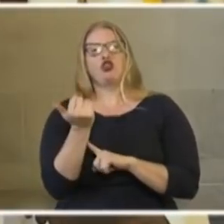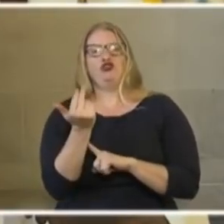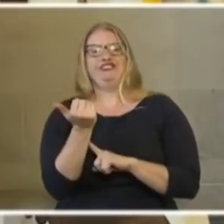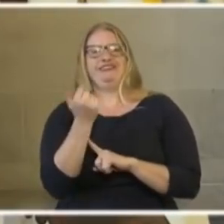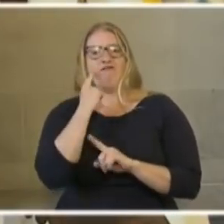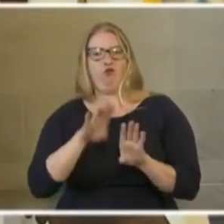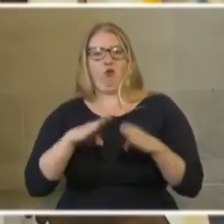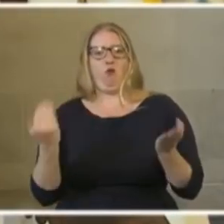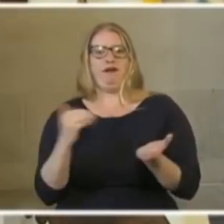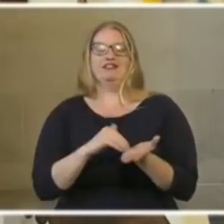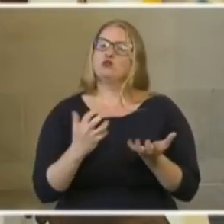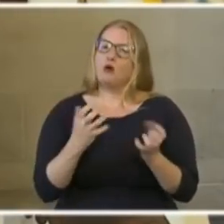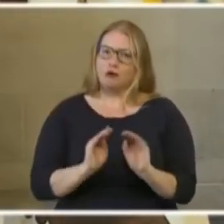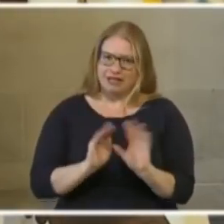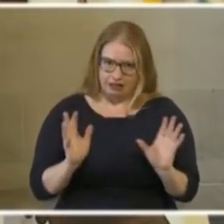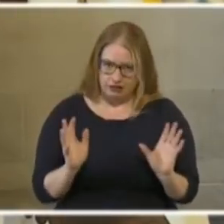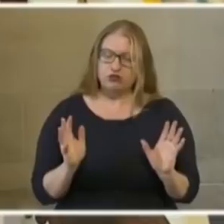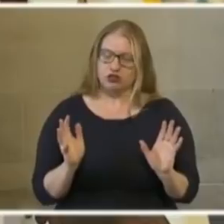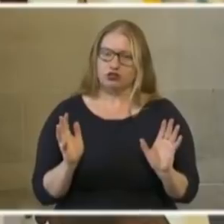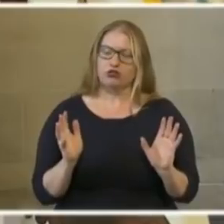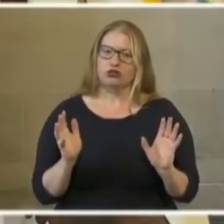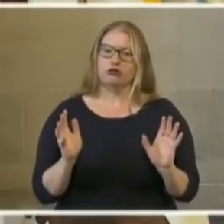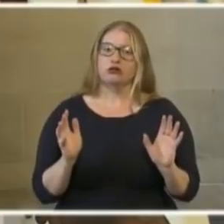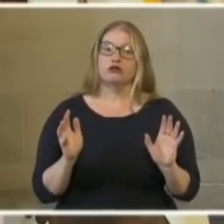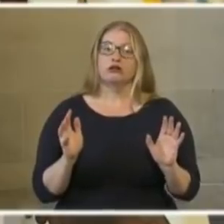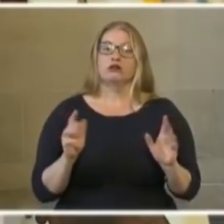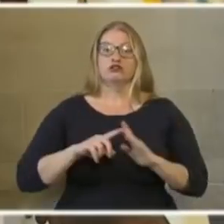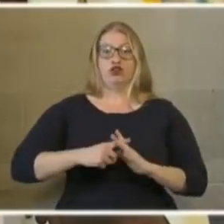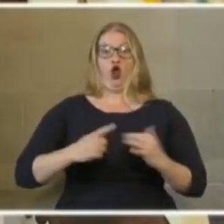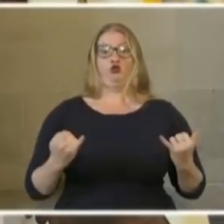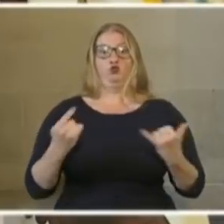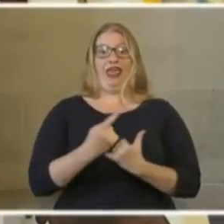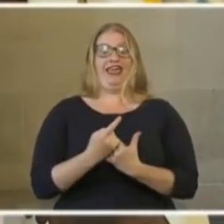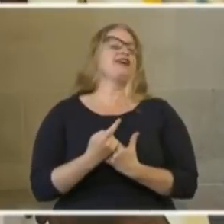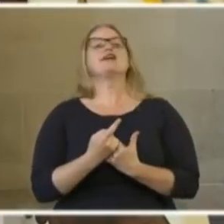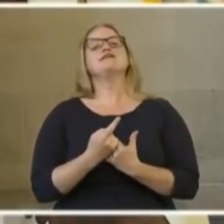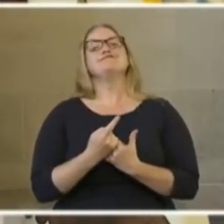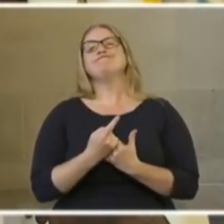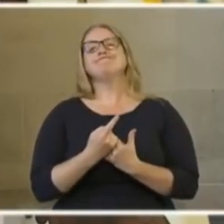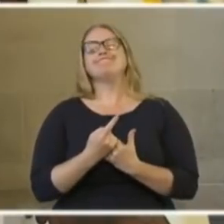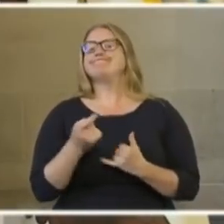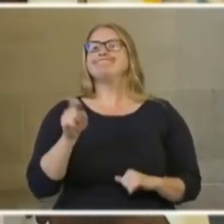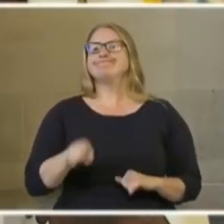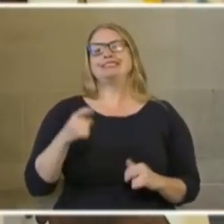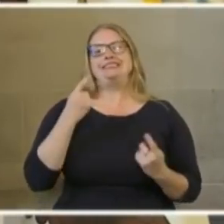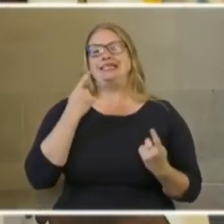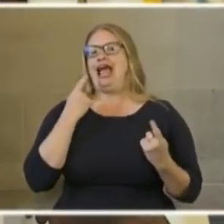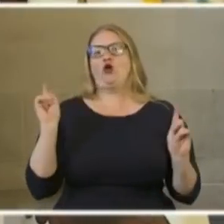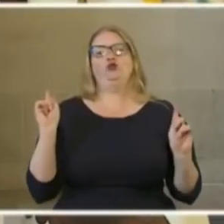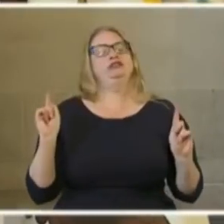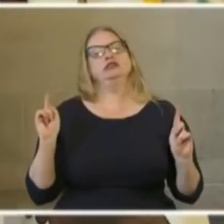PAUSE ON REOPENING BEFORE WE WERE GRANTED A VARIANCE ON JULY